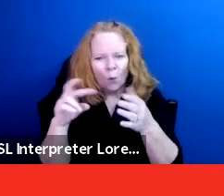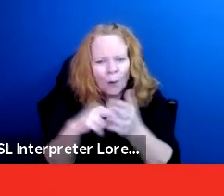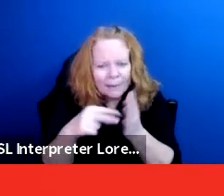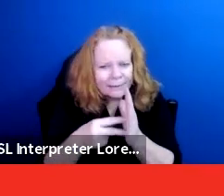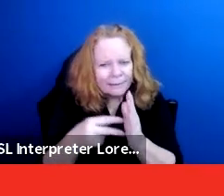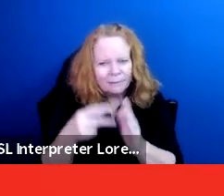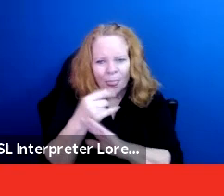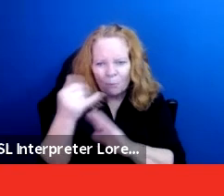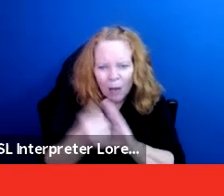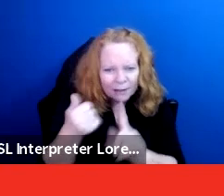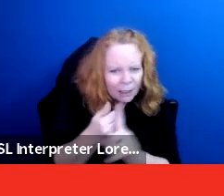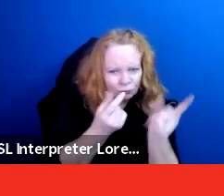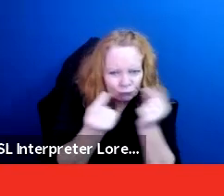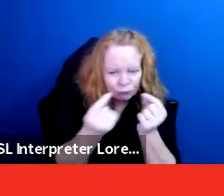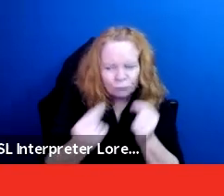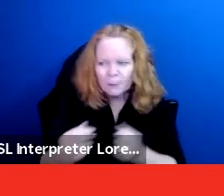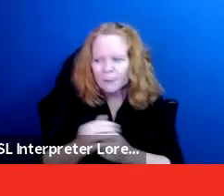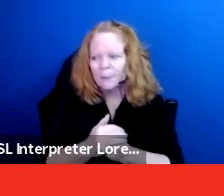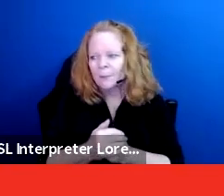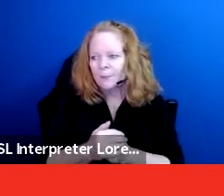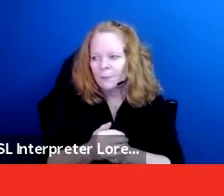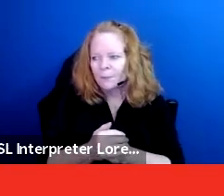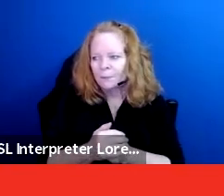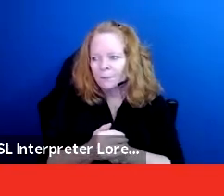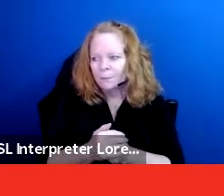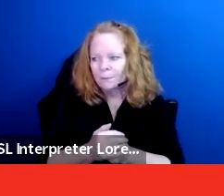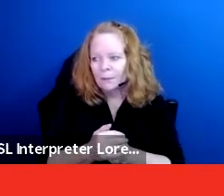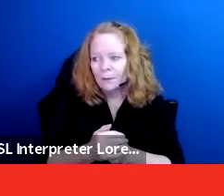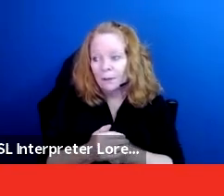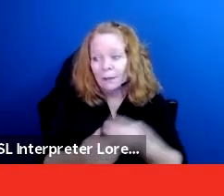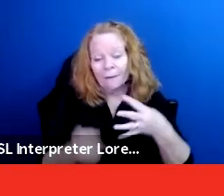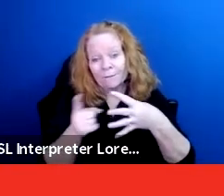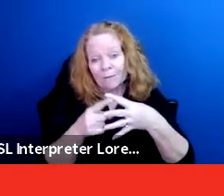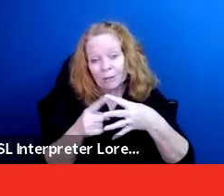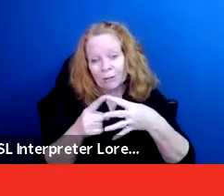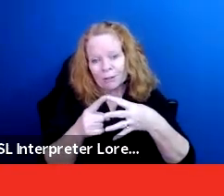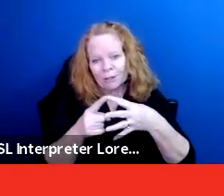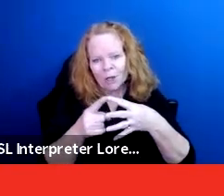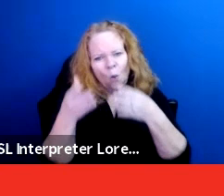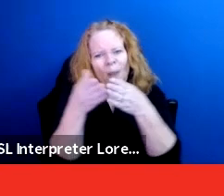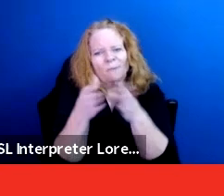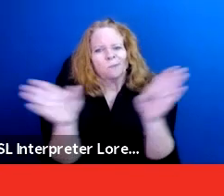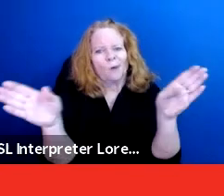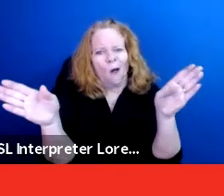to be what broad criteria does your solution need to meet and you're going to need to come